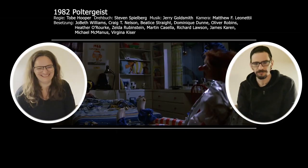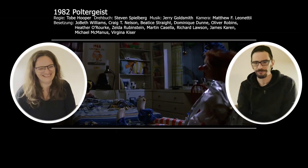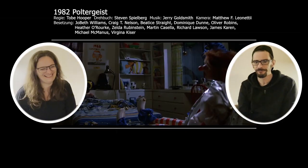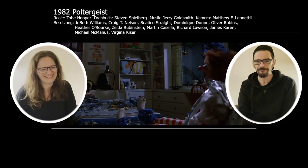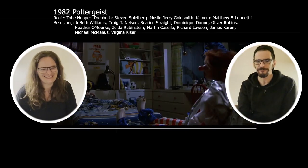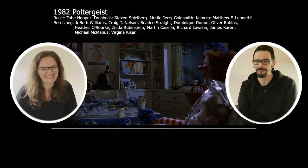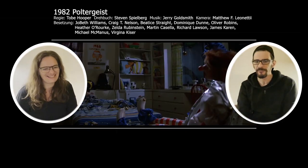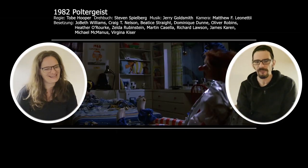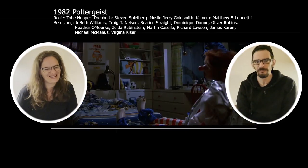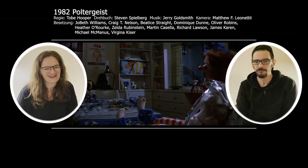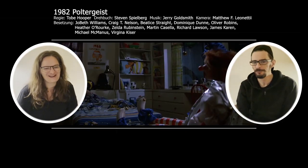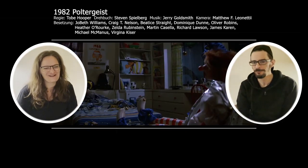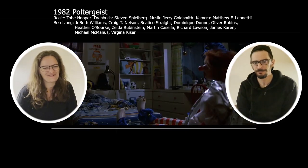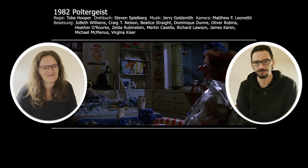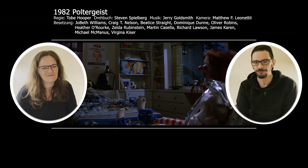This is really disturbing.